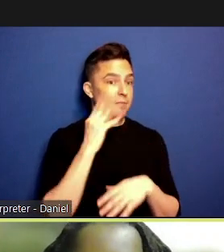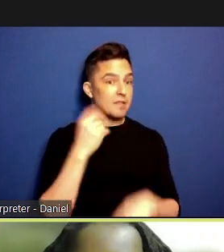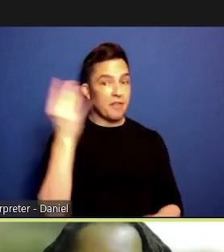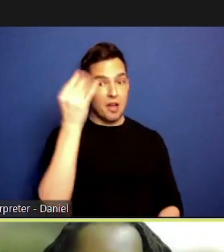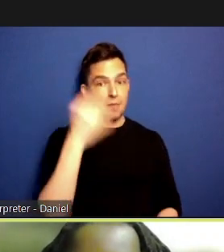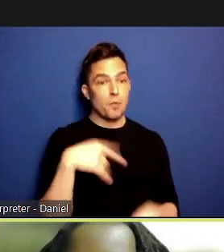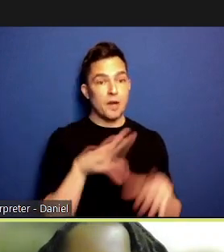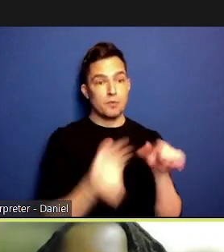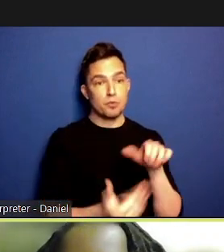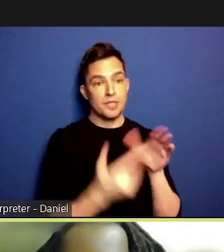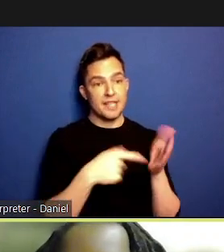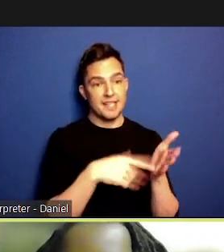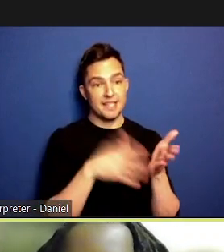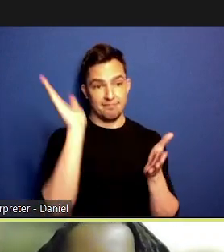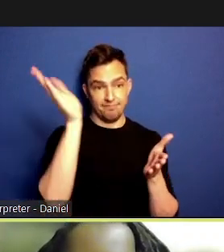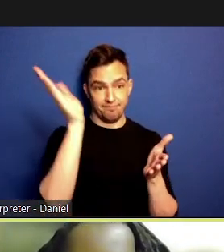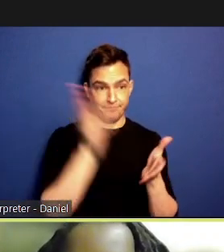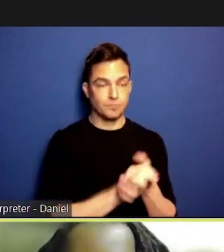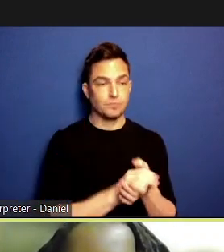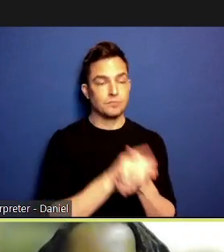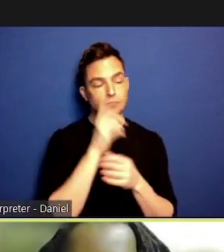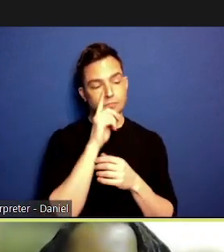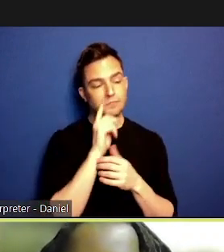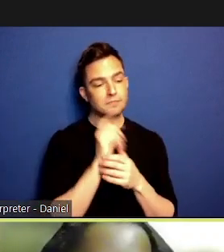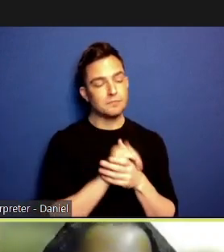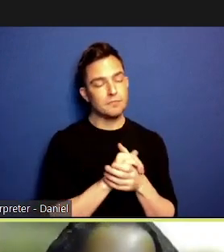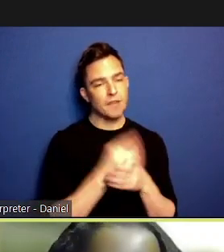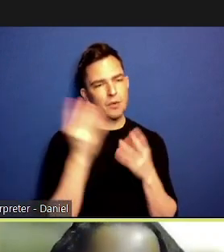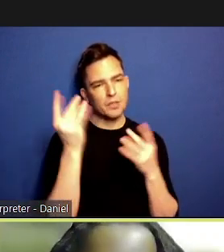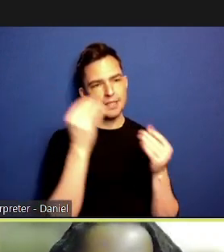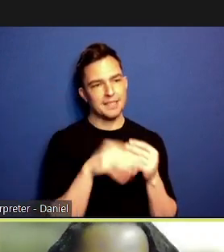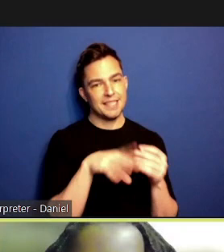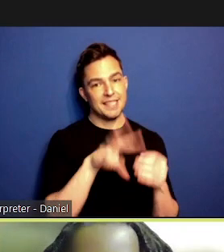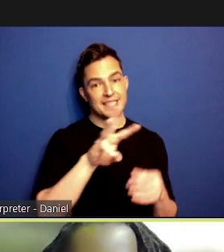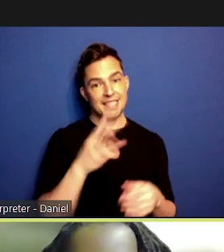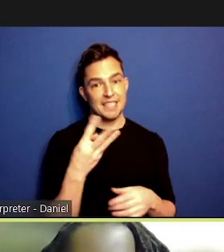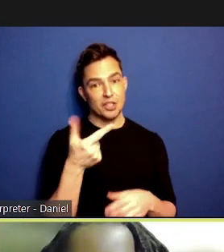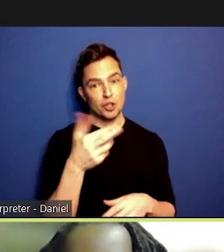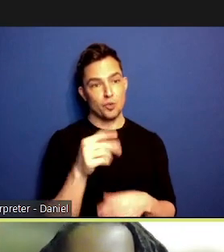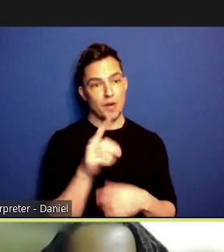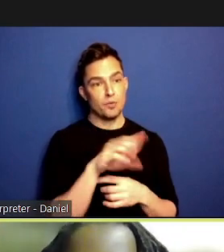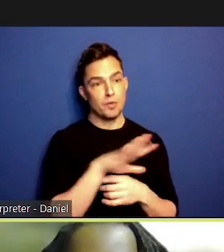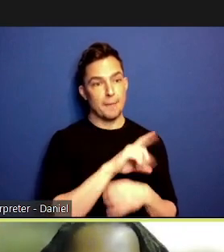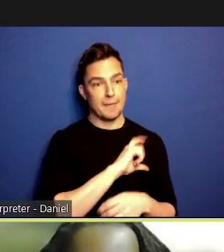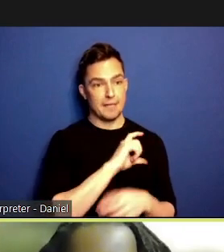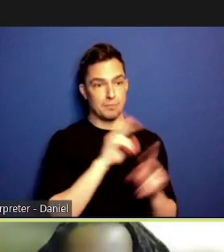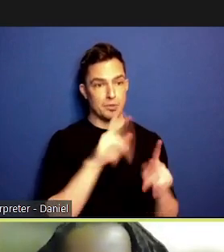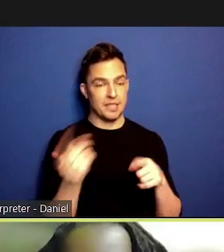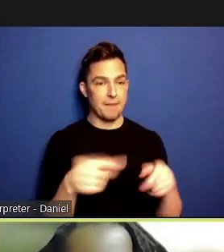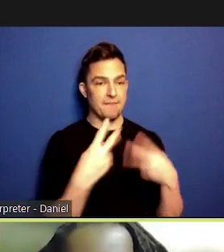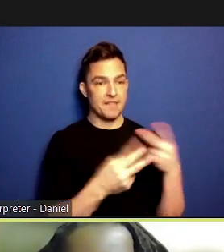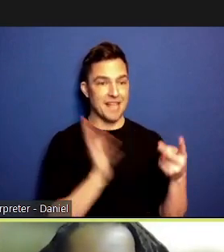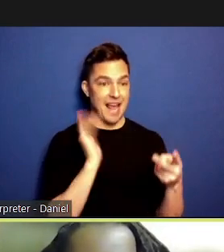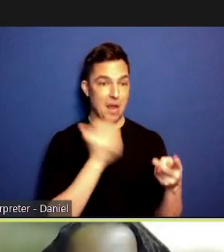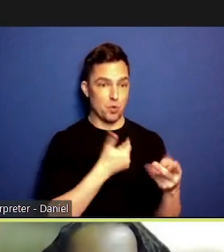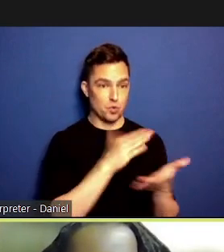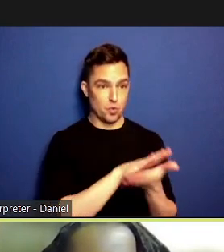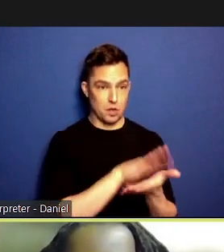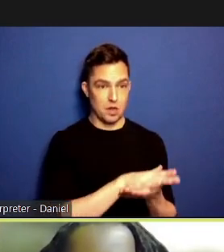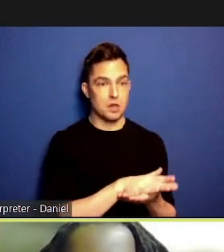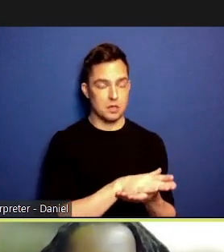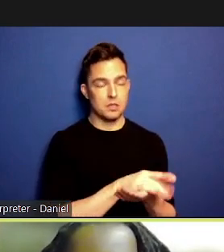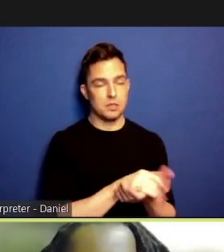presentation is in sixth grade when a police officer came to visit our school, and he asked